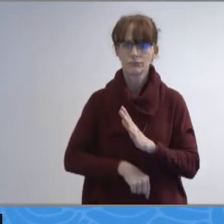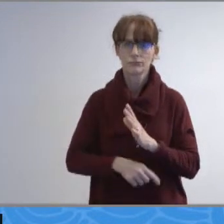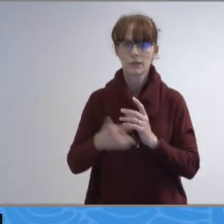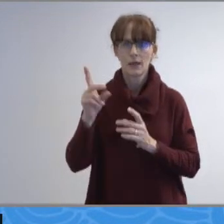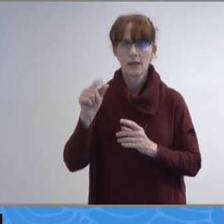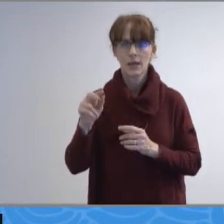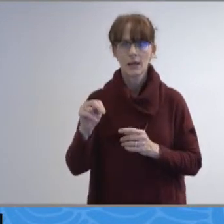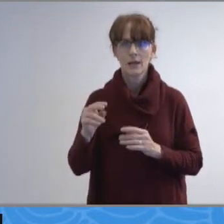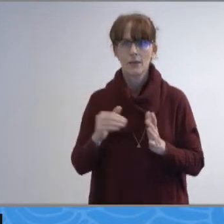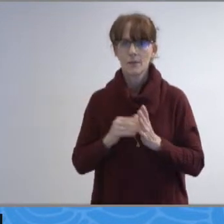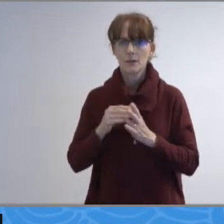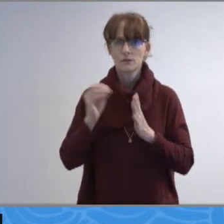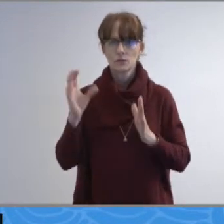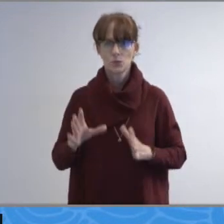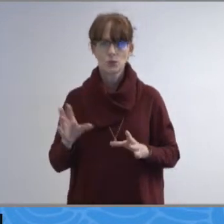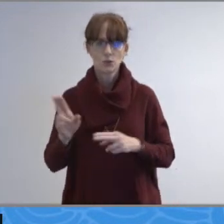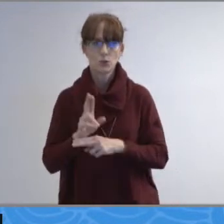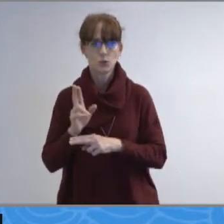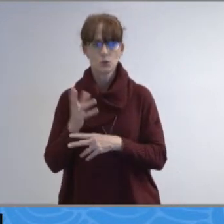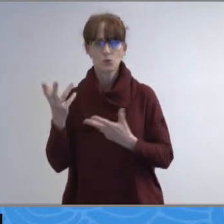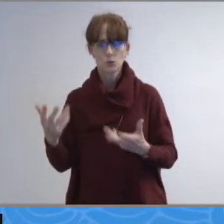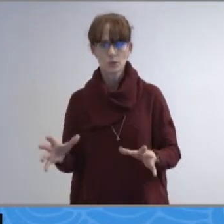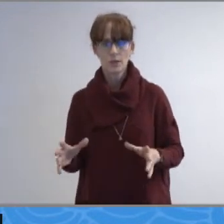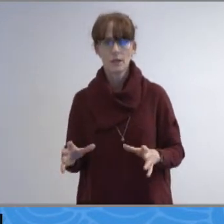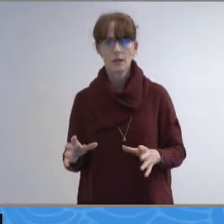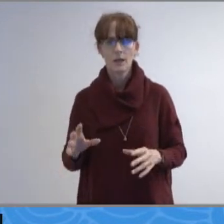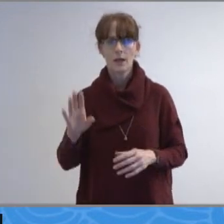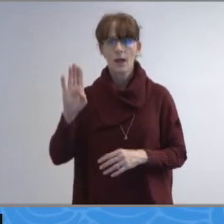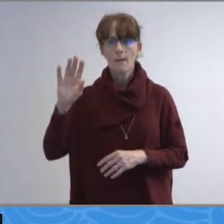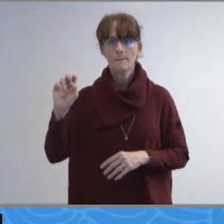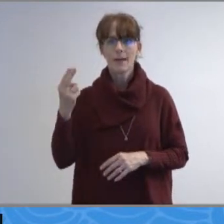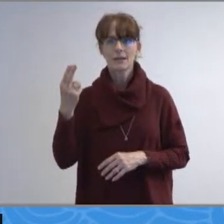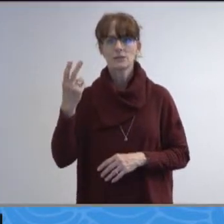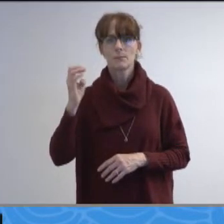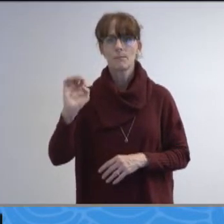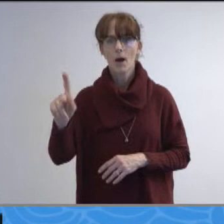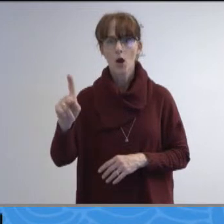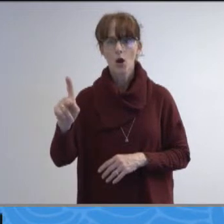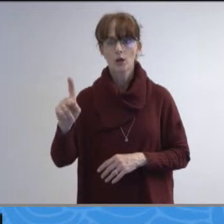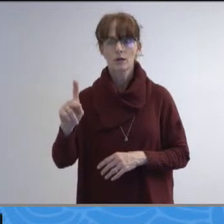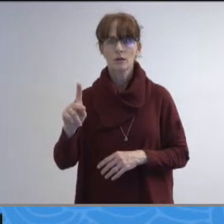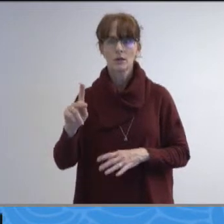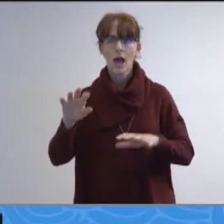that it's been tested, is it really gives us a benchmark for how much students should progress